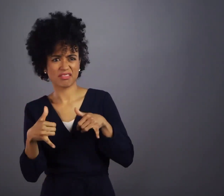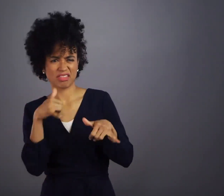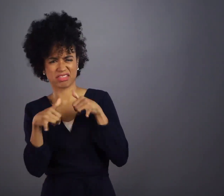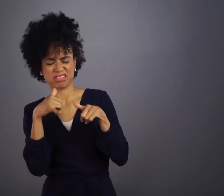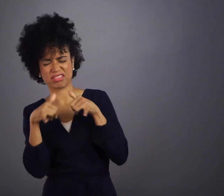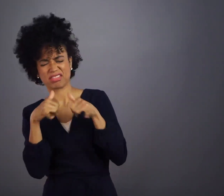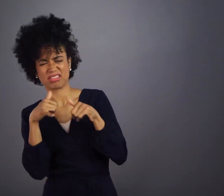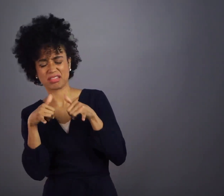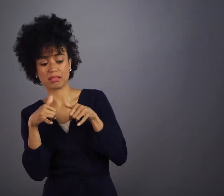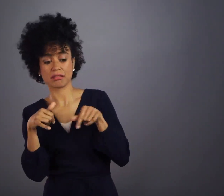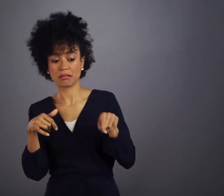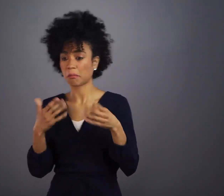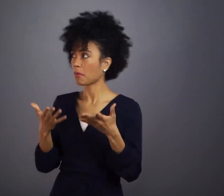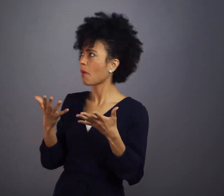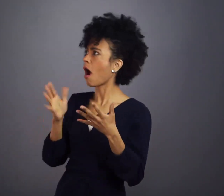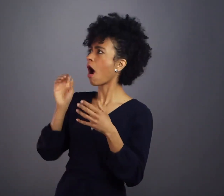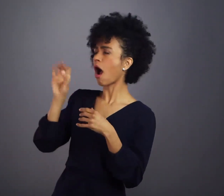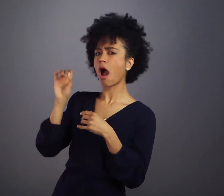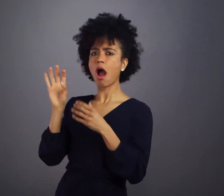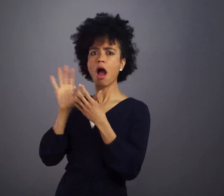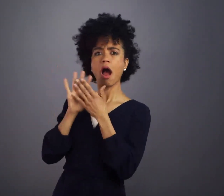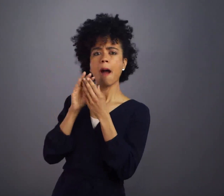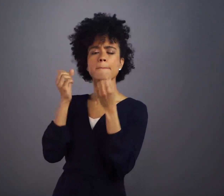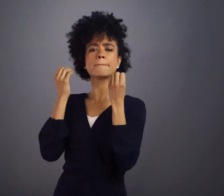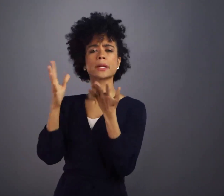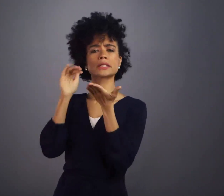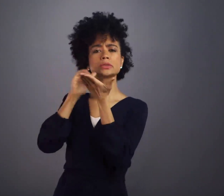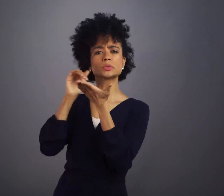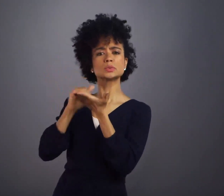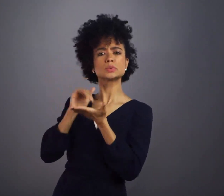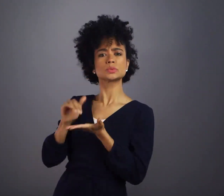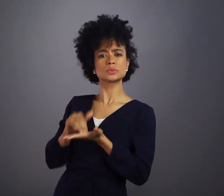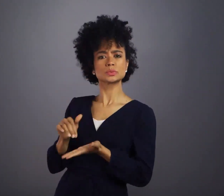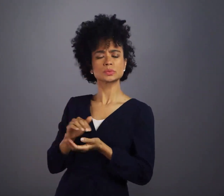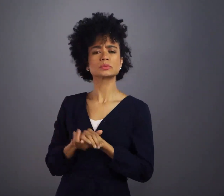the chances are he will offer you any one of a hundred alibis.